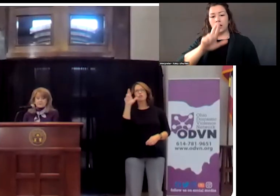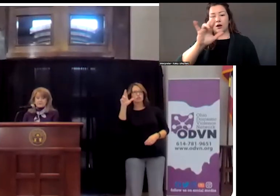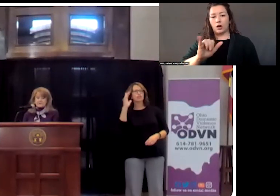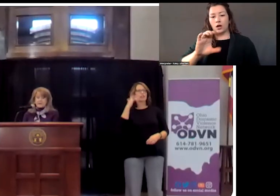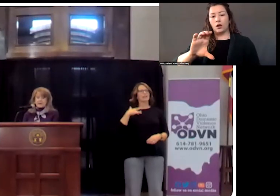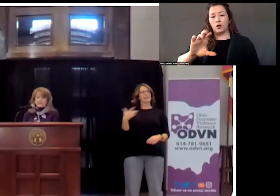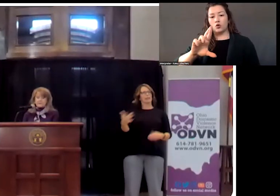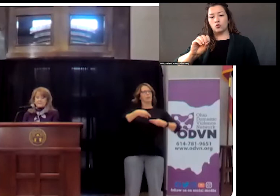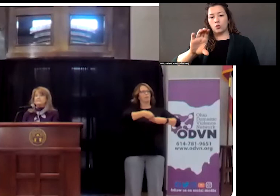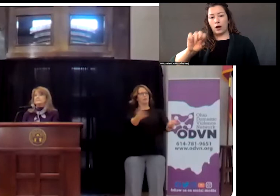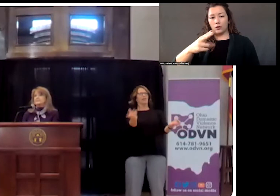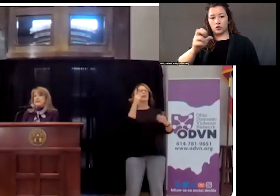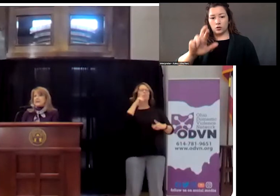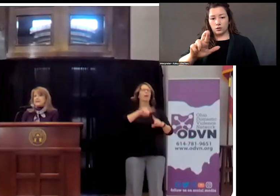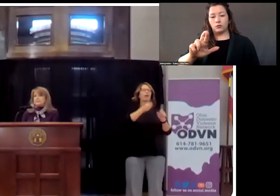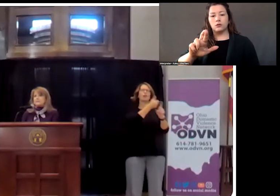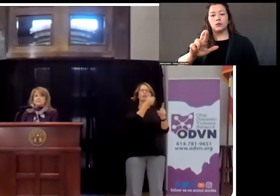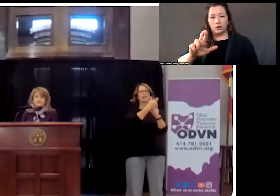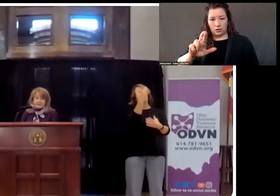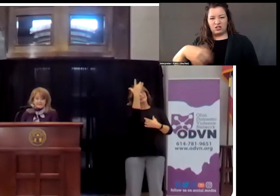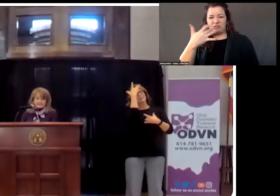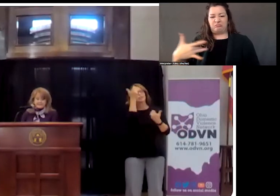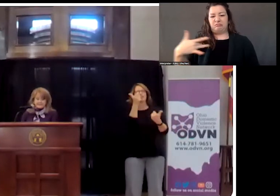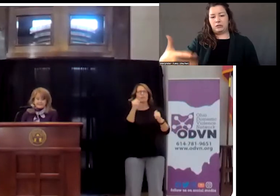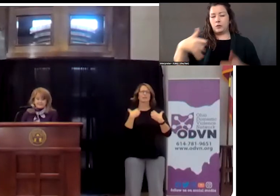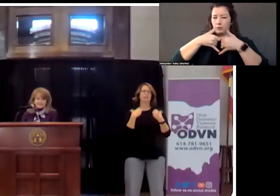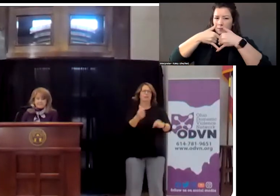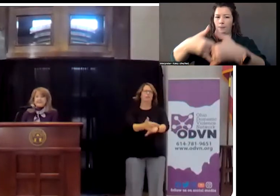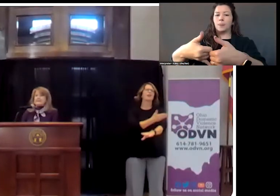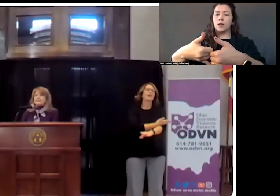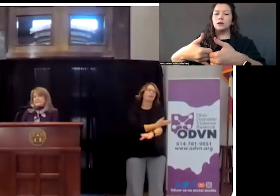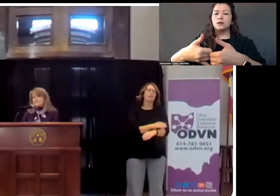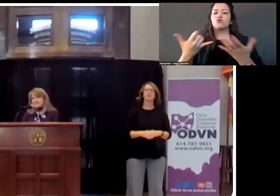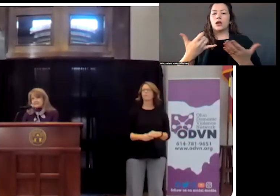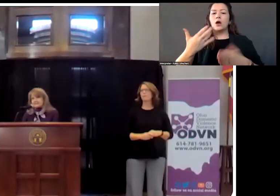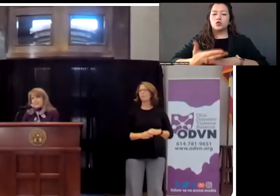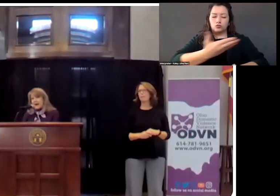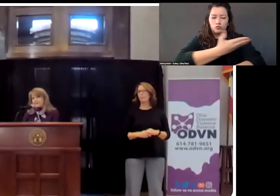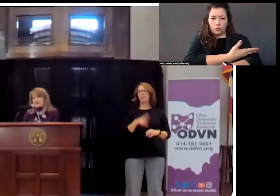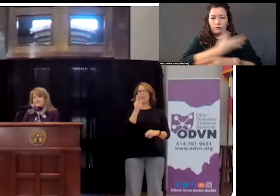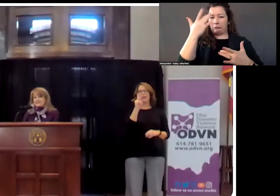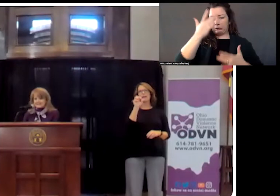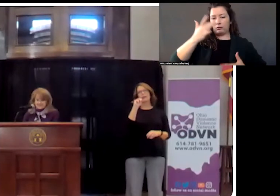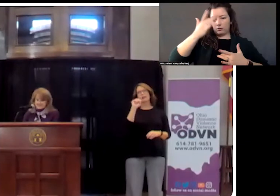She's recovering from an illness, and we wish her the best. Kim Stanley. Wow. Congratulations.